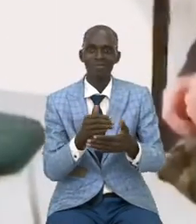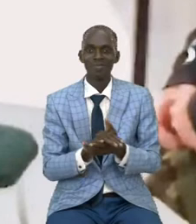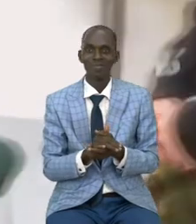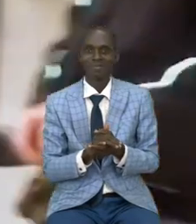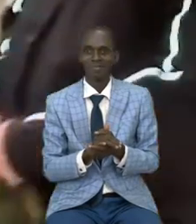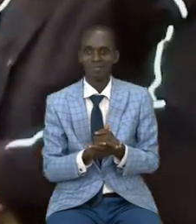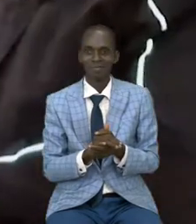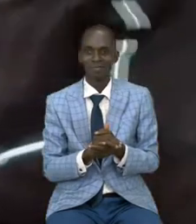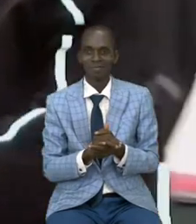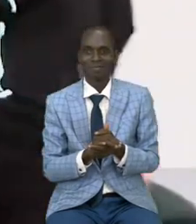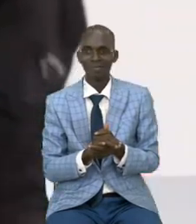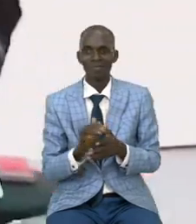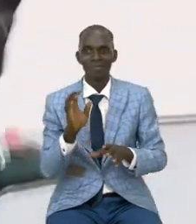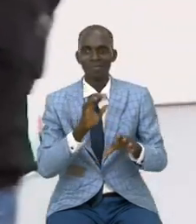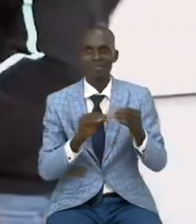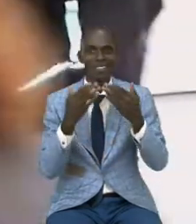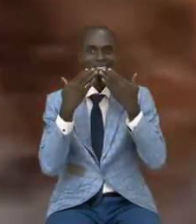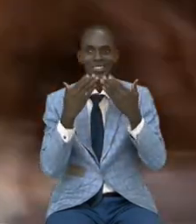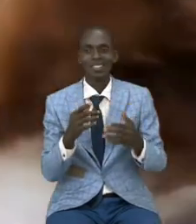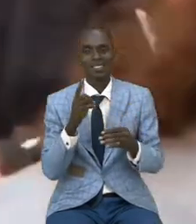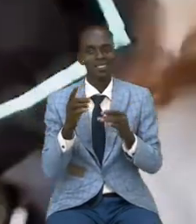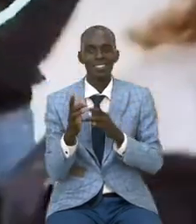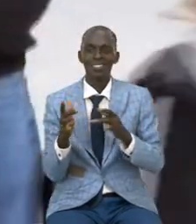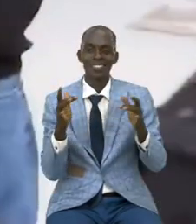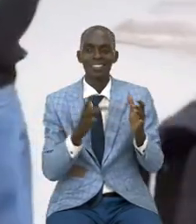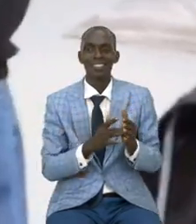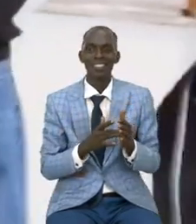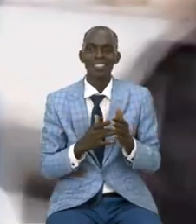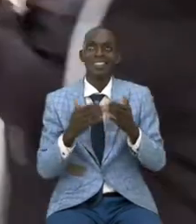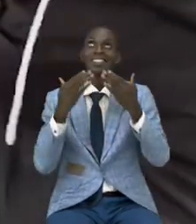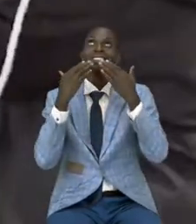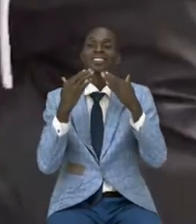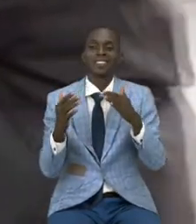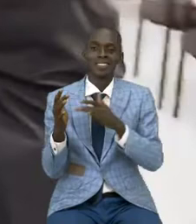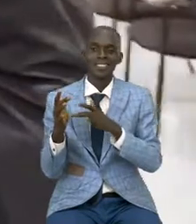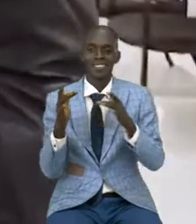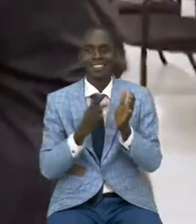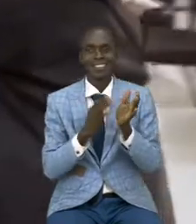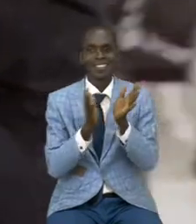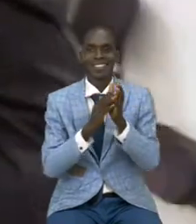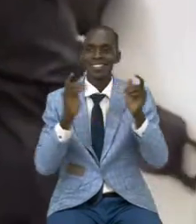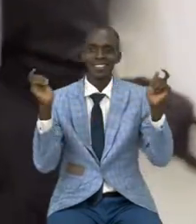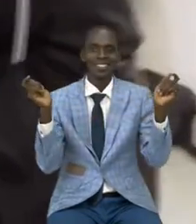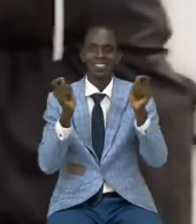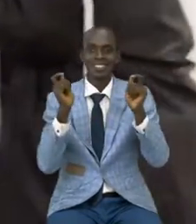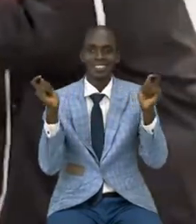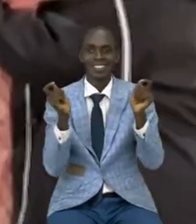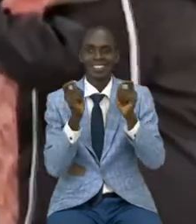oh